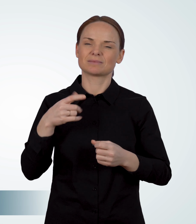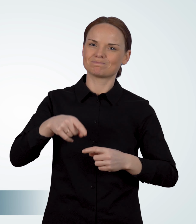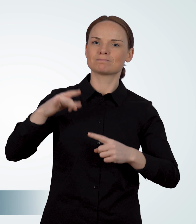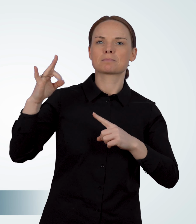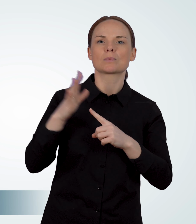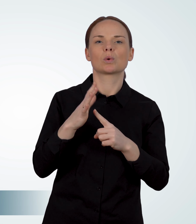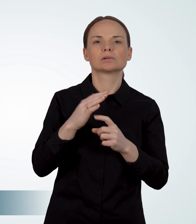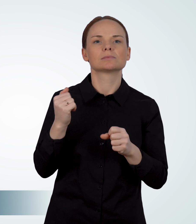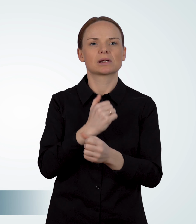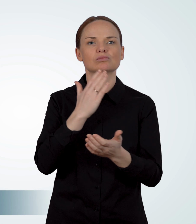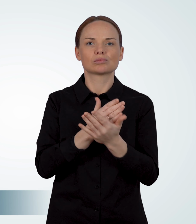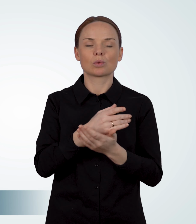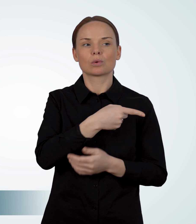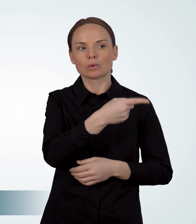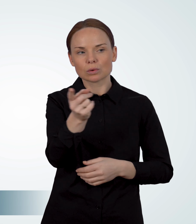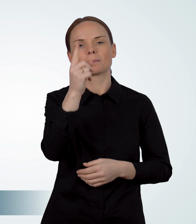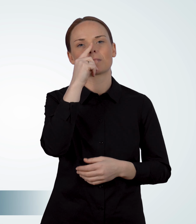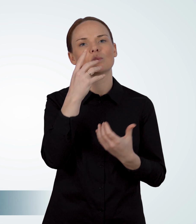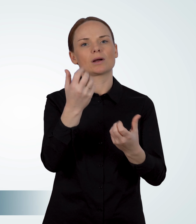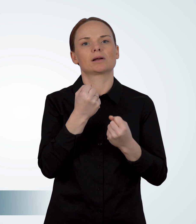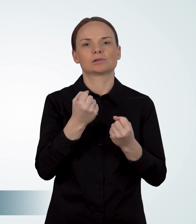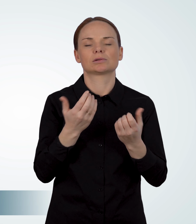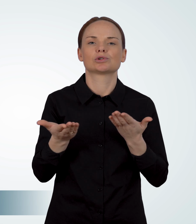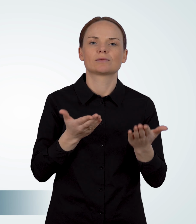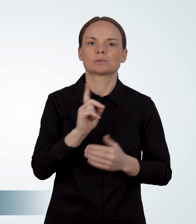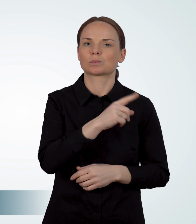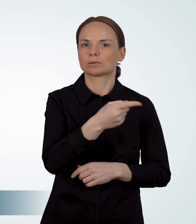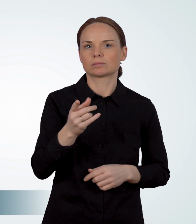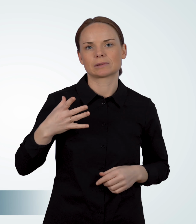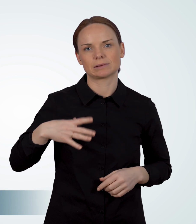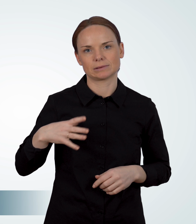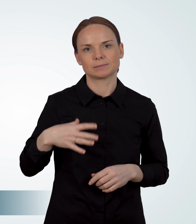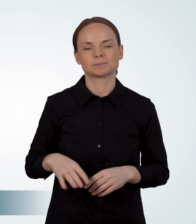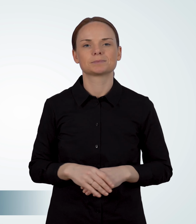is critical to make sure people get the services they need.